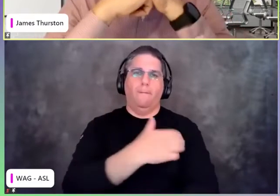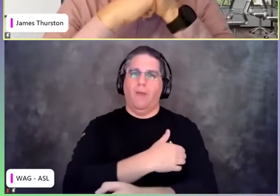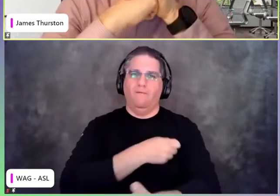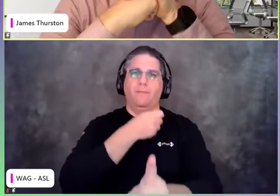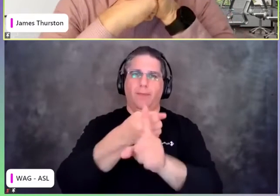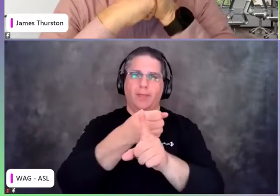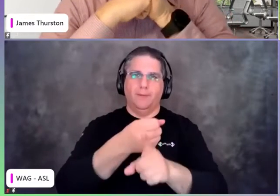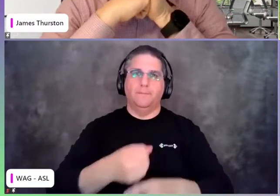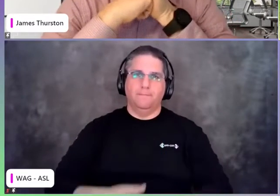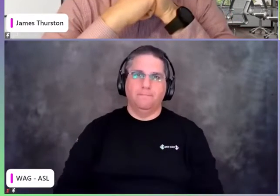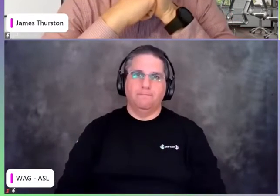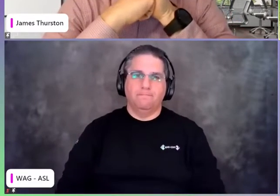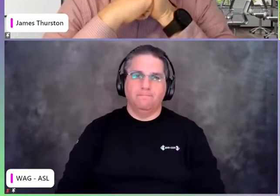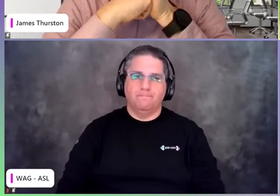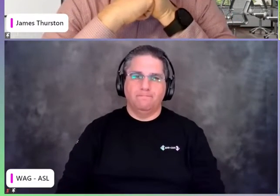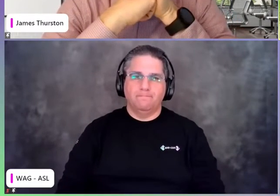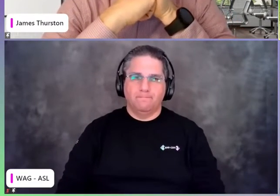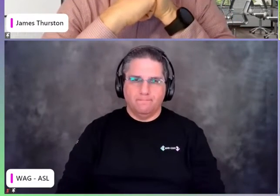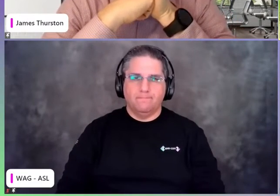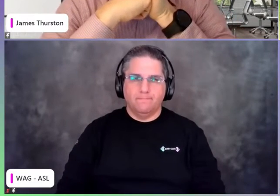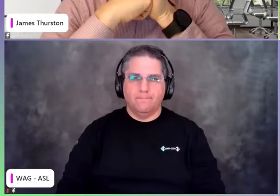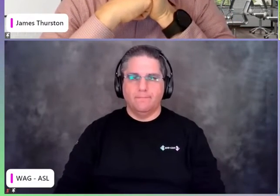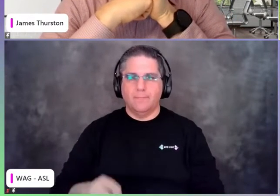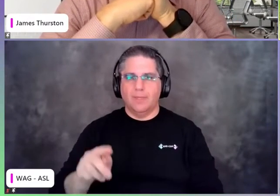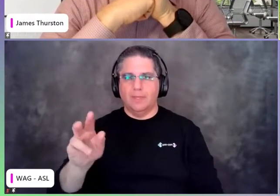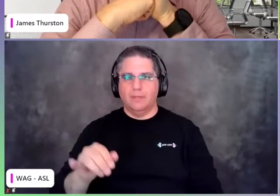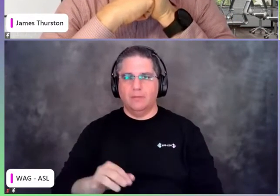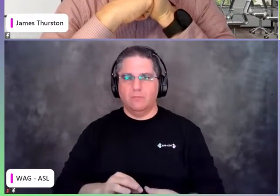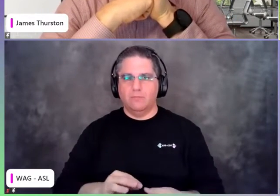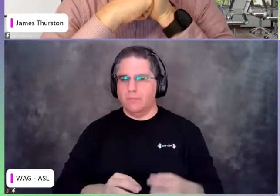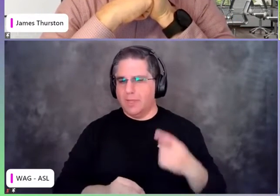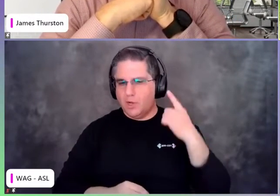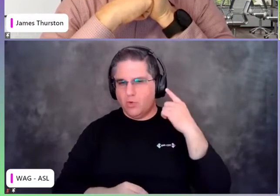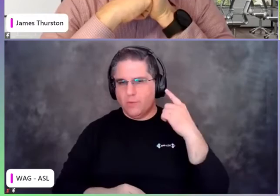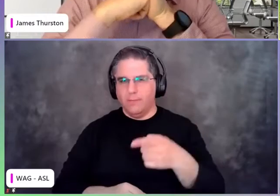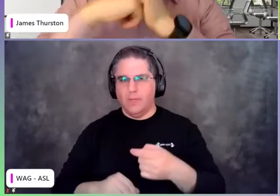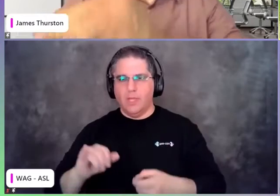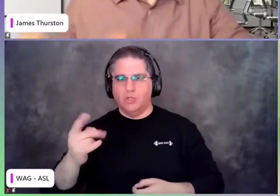man, if you can get others involved in the process, it's going to be that much more